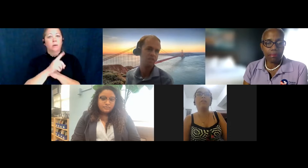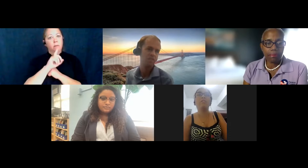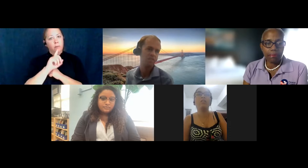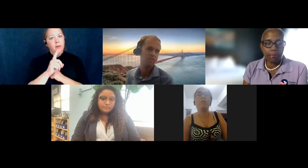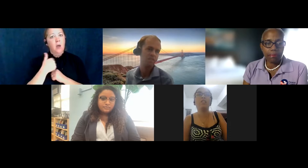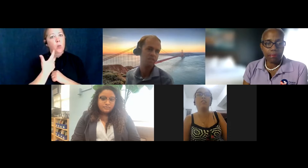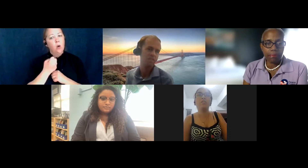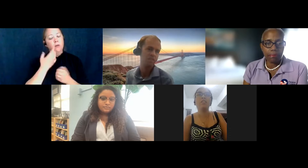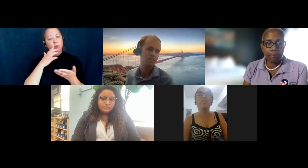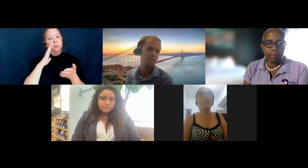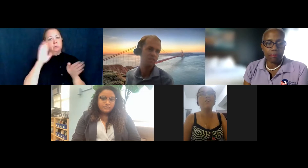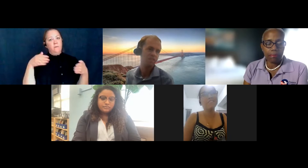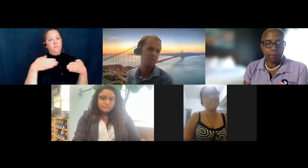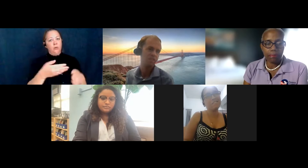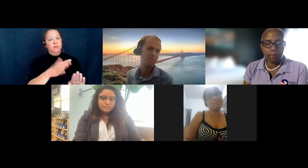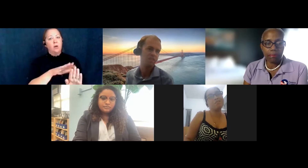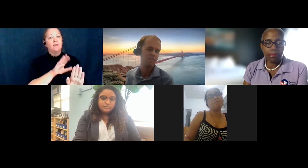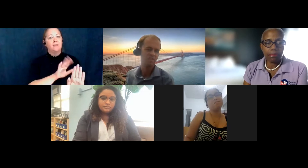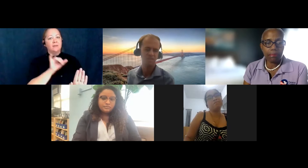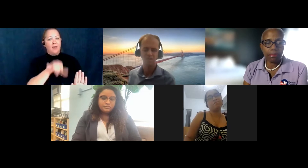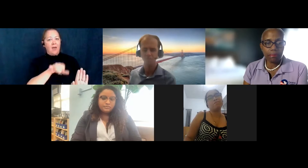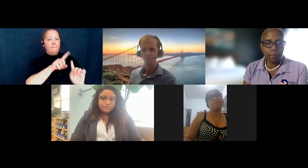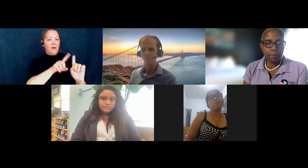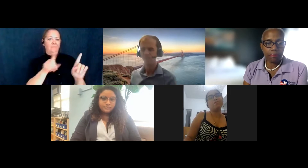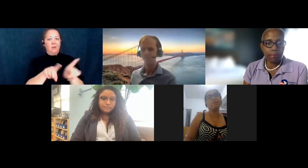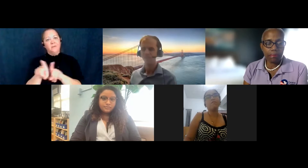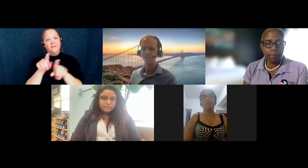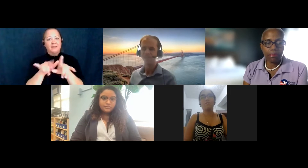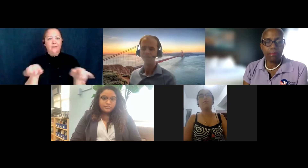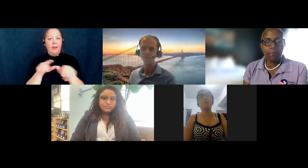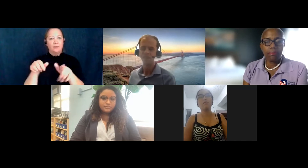even though I’m studying languages. >> JUSTIN HARFORD: Thank you, Sara.